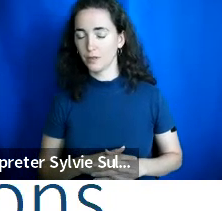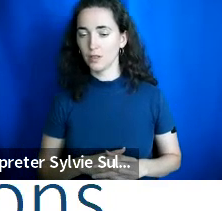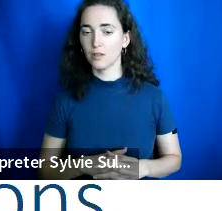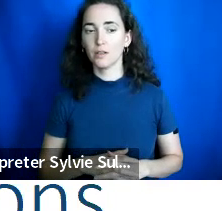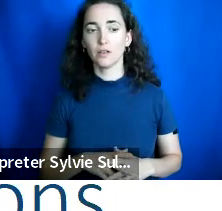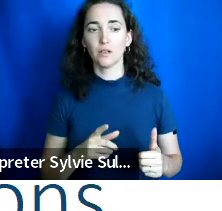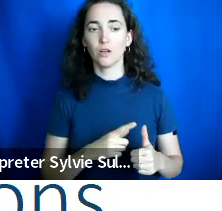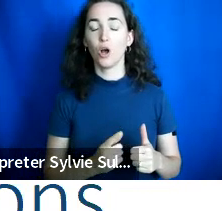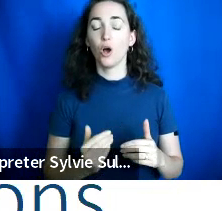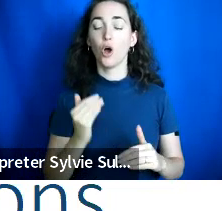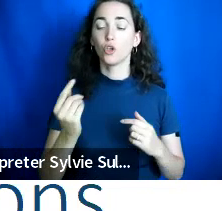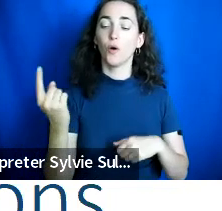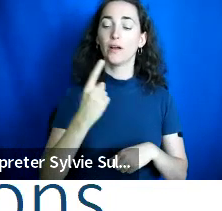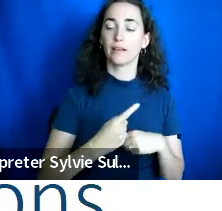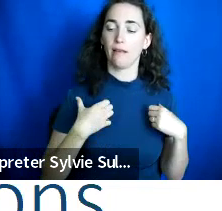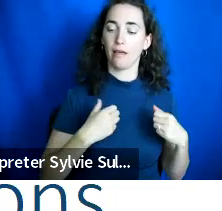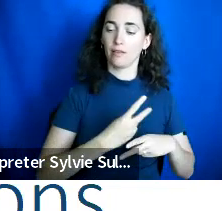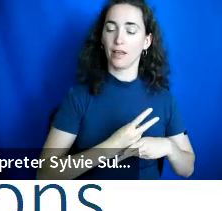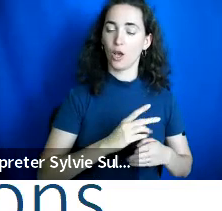So we have the adult day healthcare waiver.